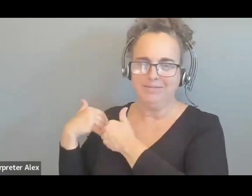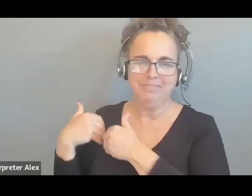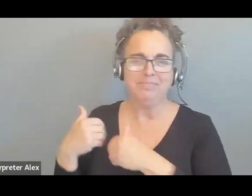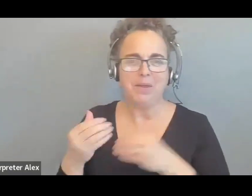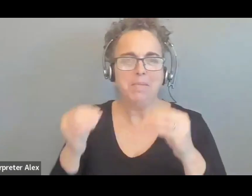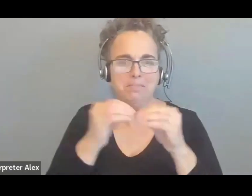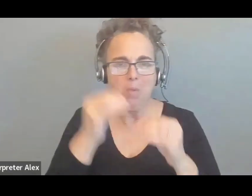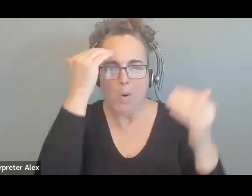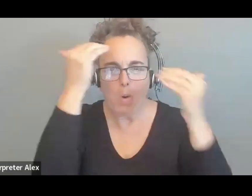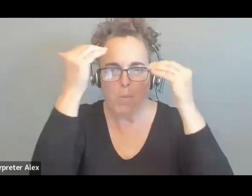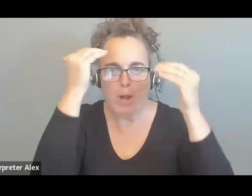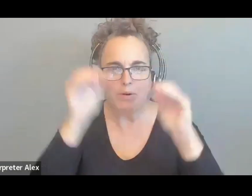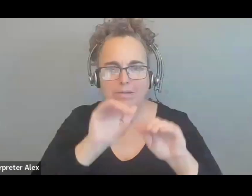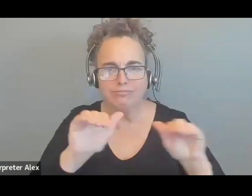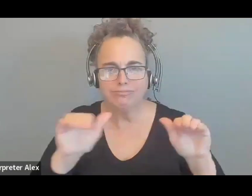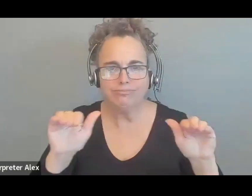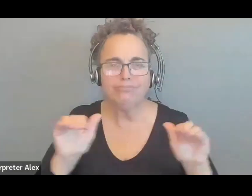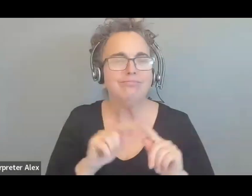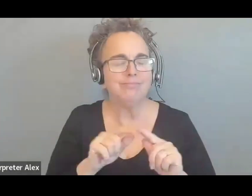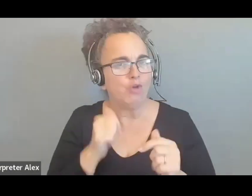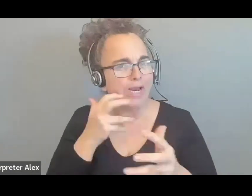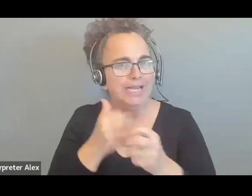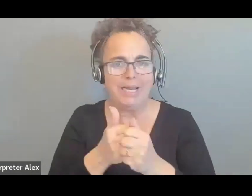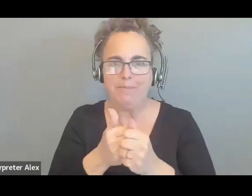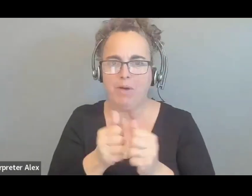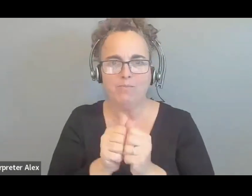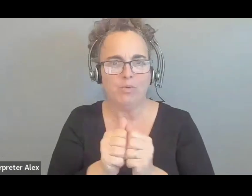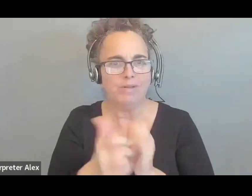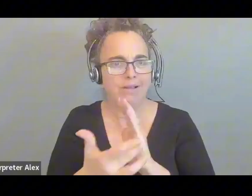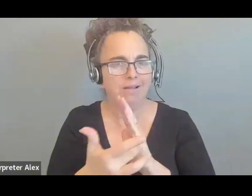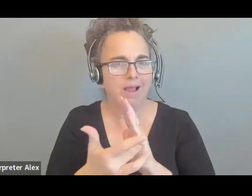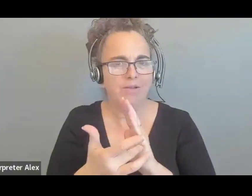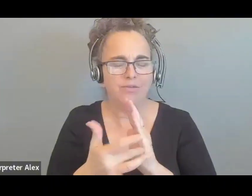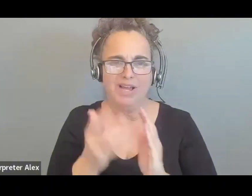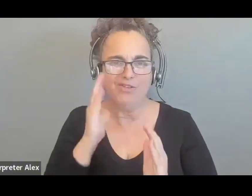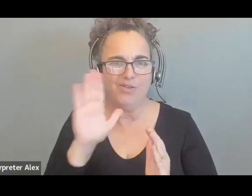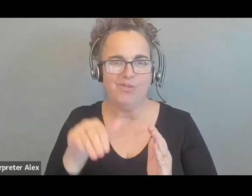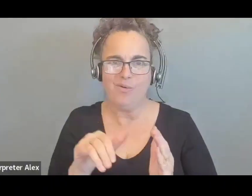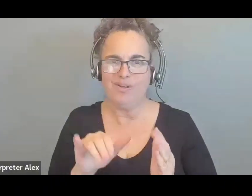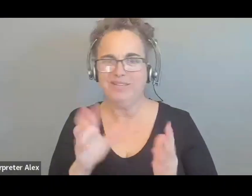that it's keeping up with the pace of technology, which is kind of this double-edged sword.